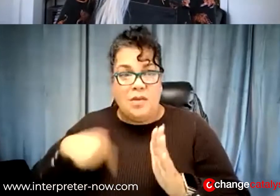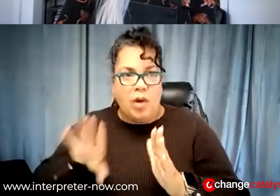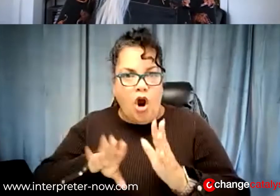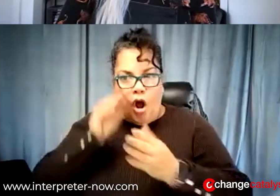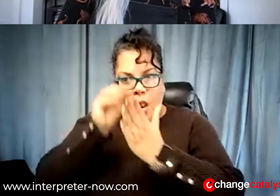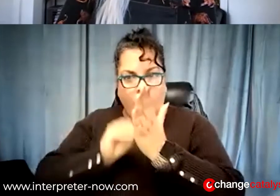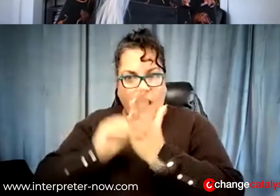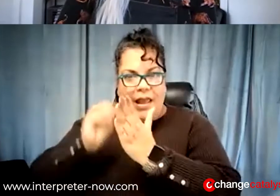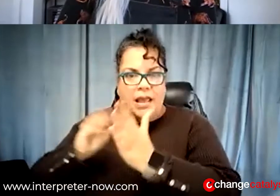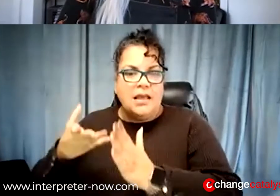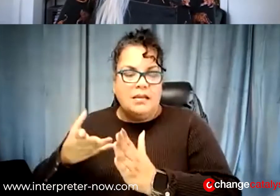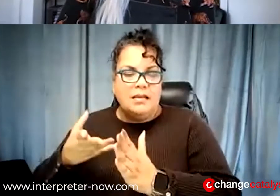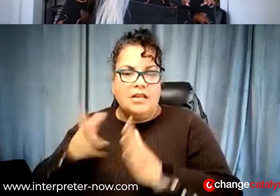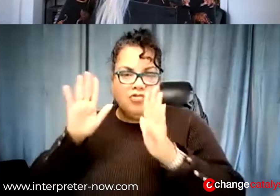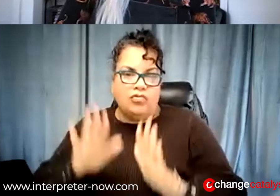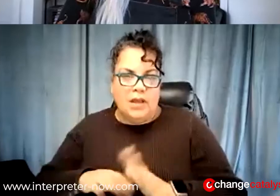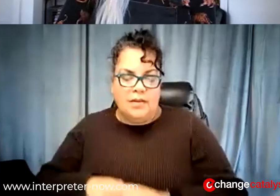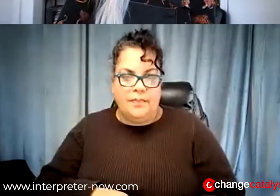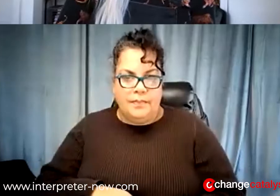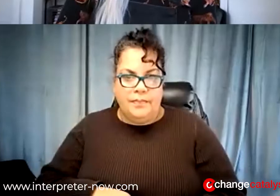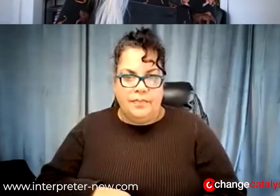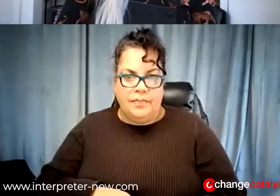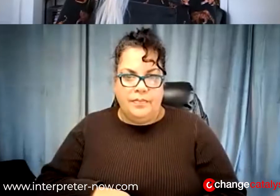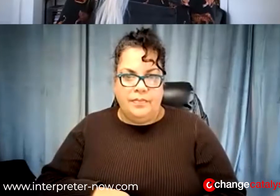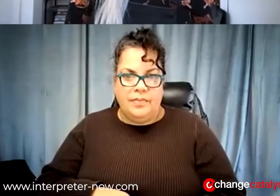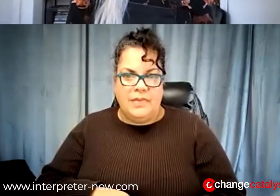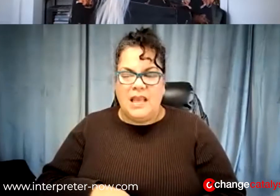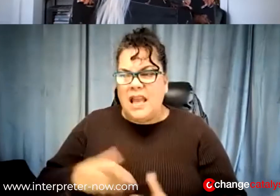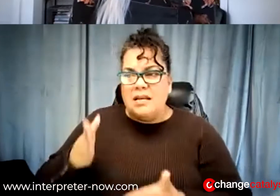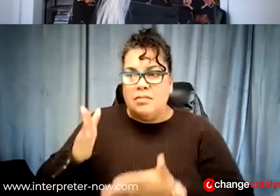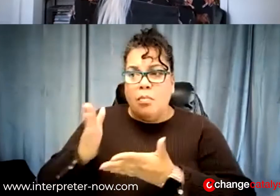people are just like, you know, there's this whole kind of not comfortable asking those things.